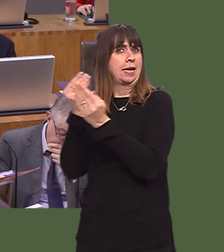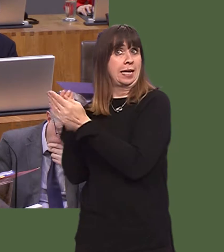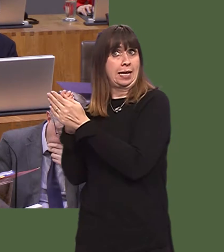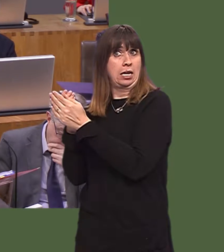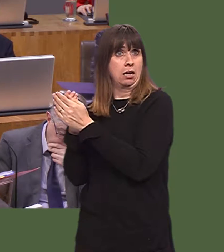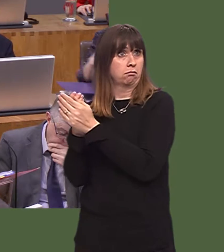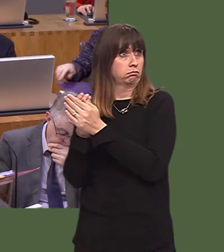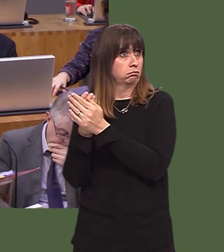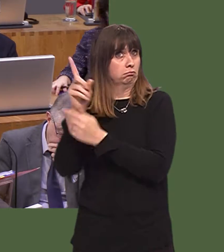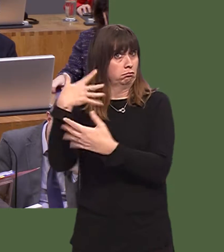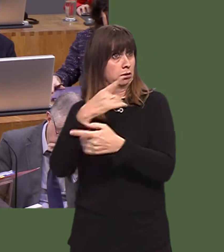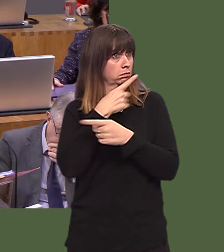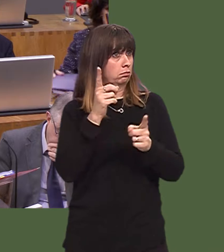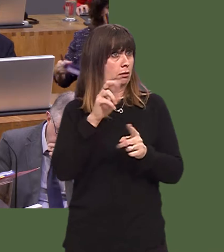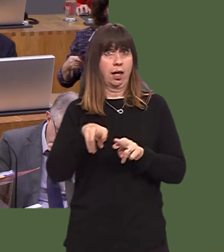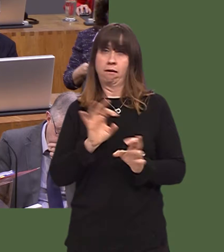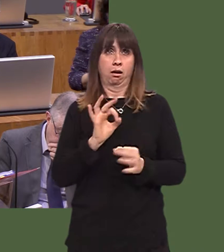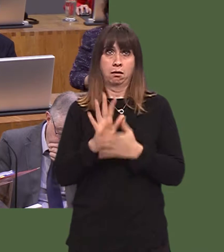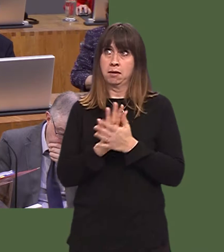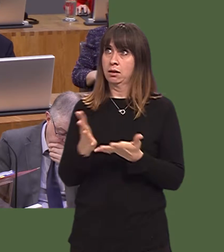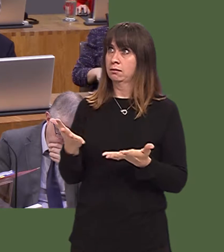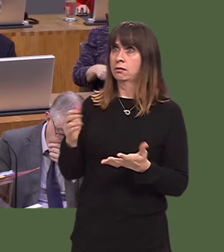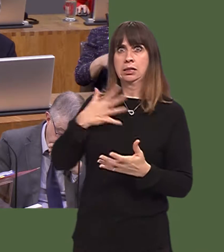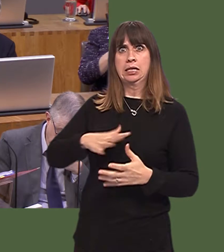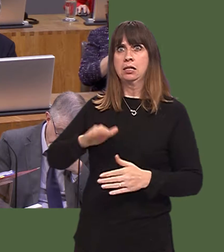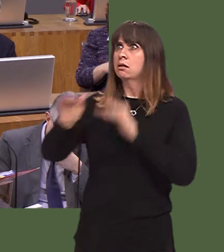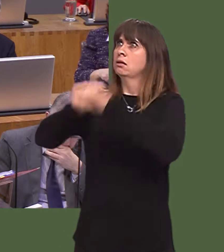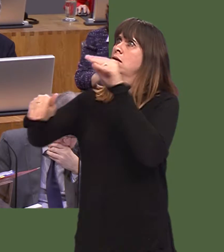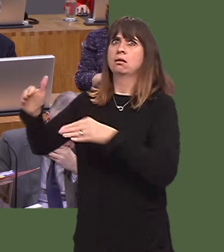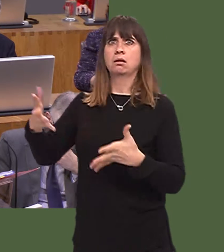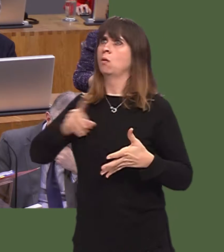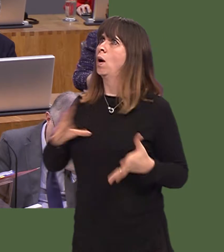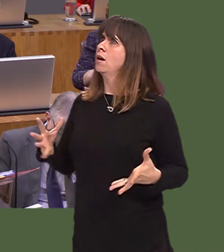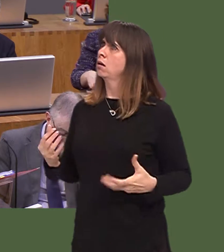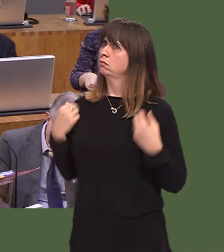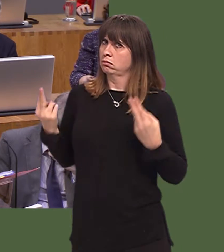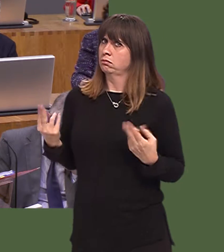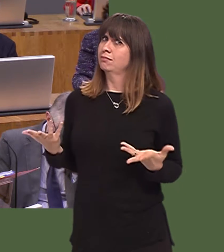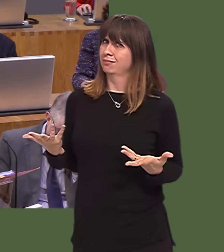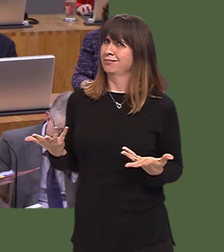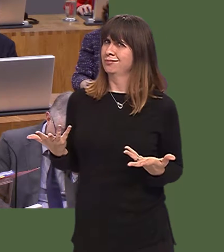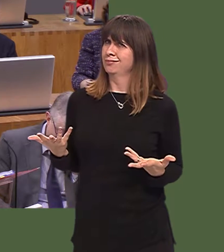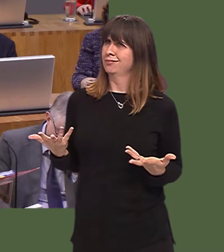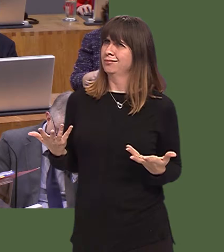that this is true, misled. Secondly, itís hugely important that the economic policies that weíve developed here,